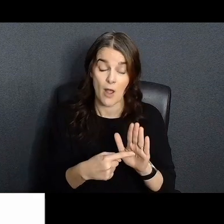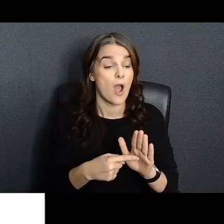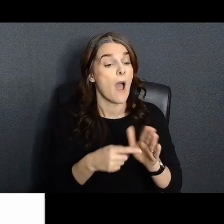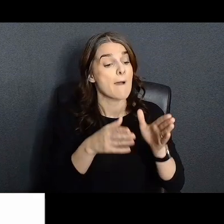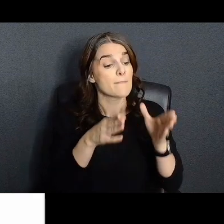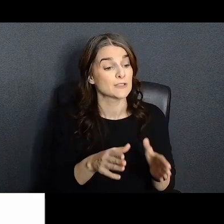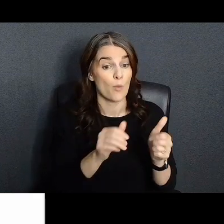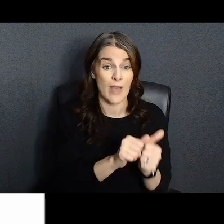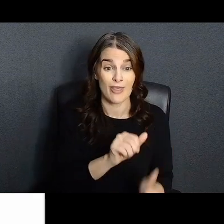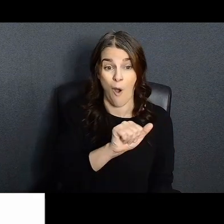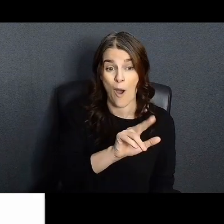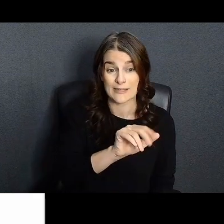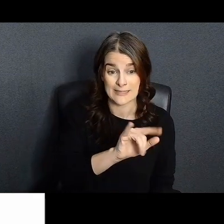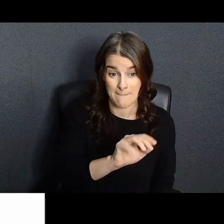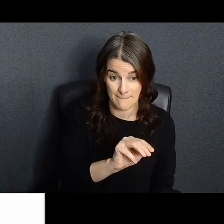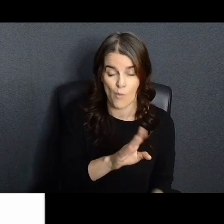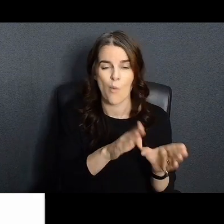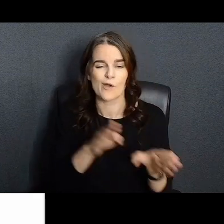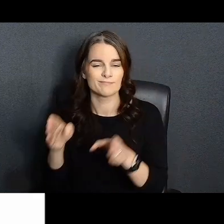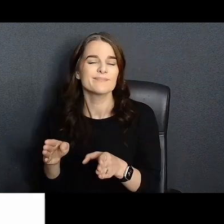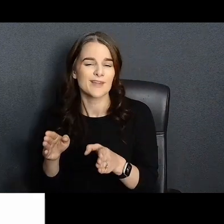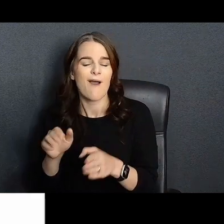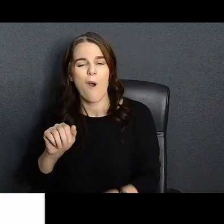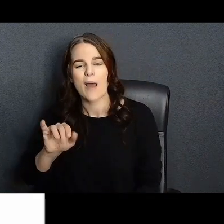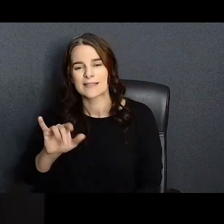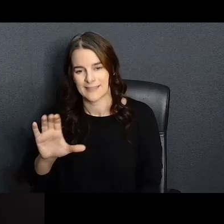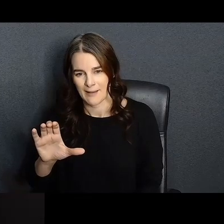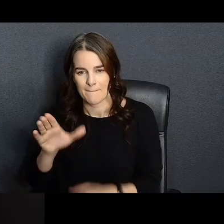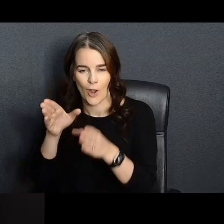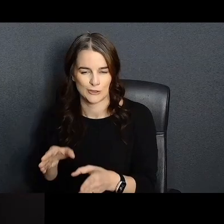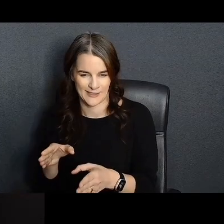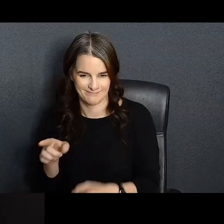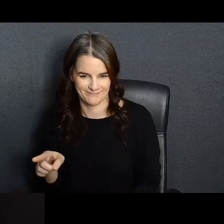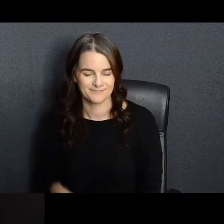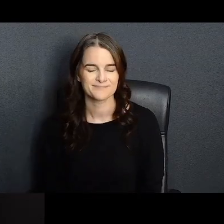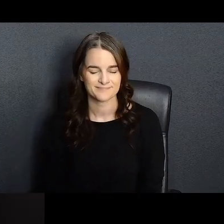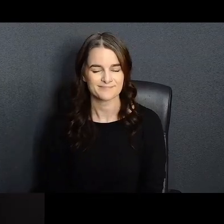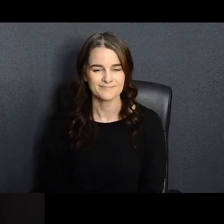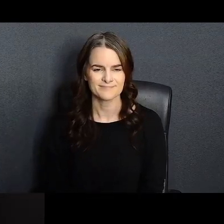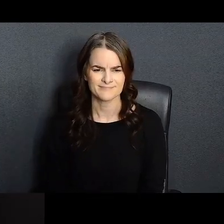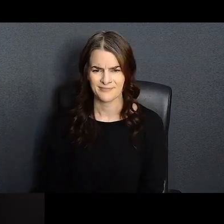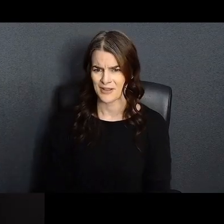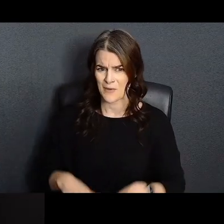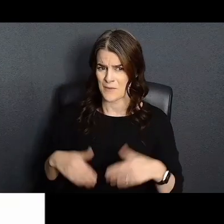with autism or autistic person. So what is AAC?